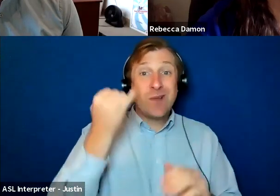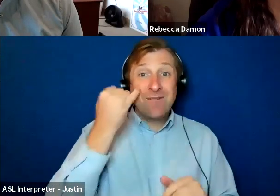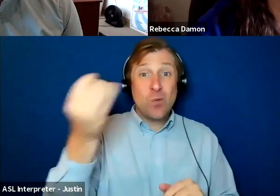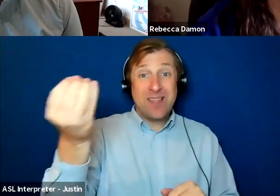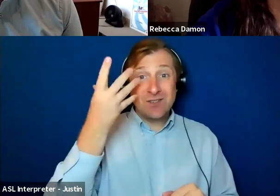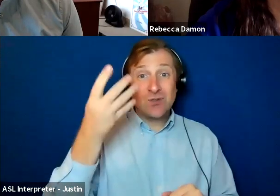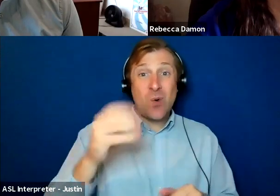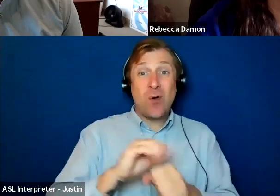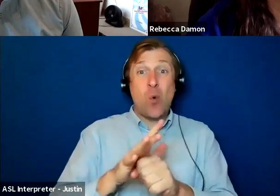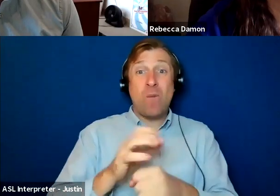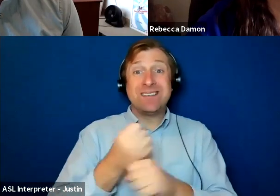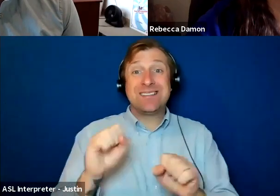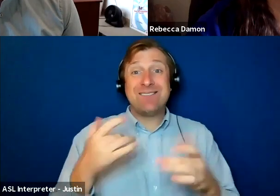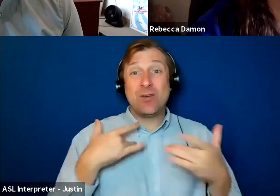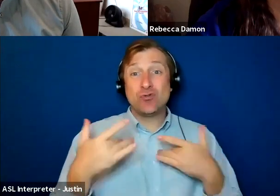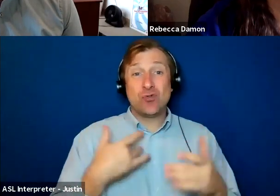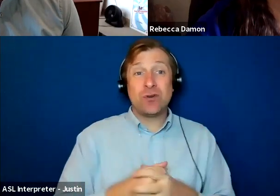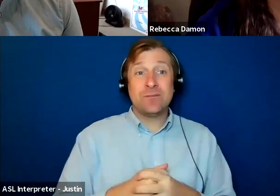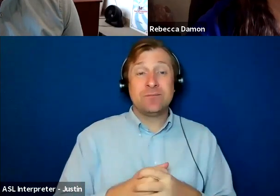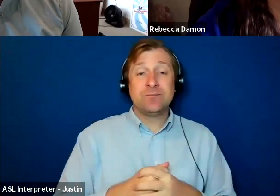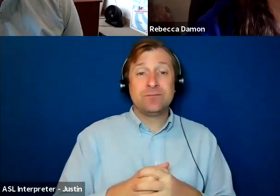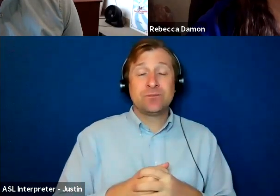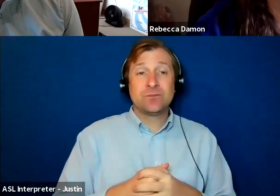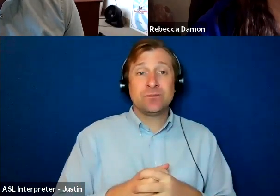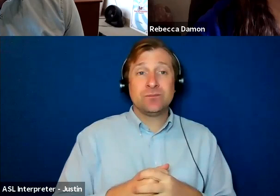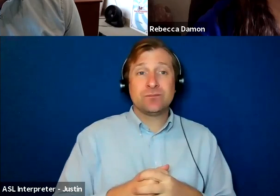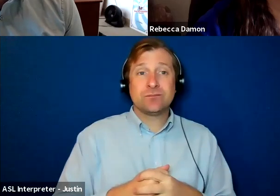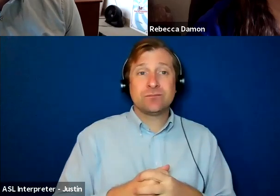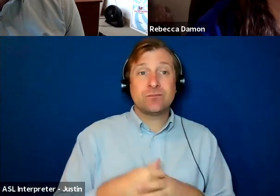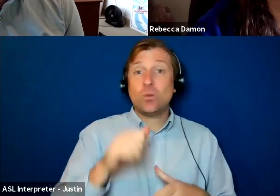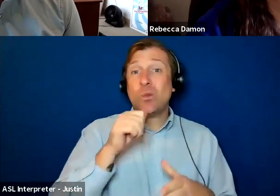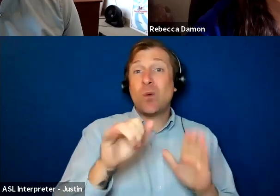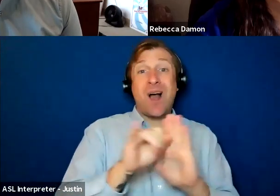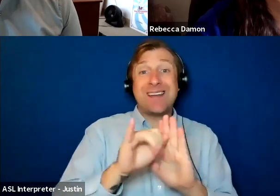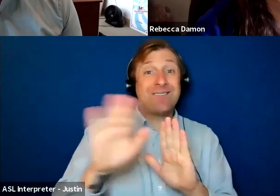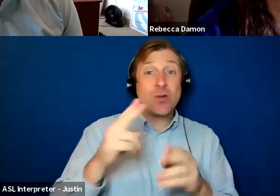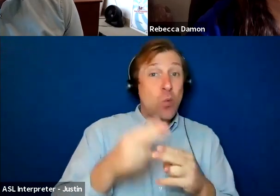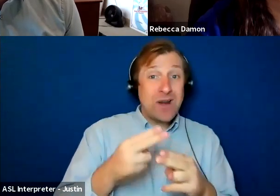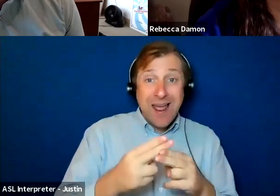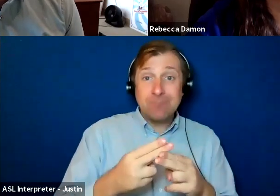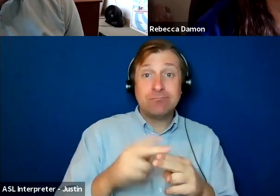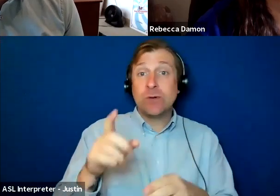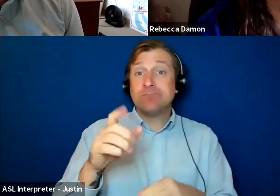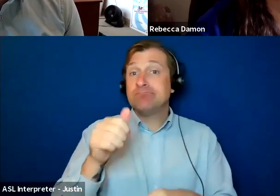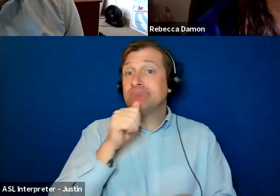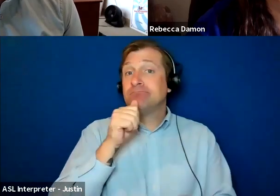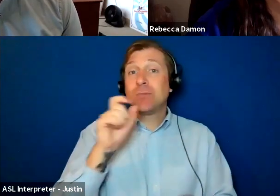to a COVID safety concern, you know, we won't identify you. You can present us that report anonymously,